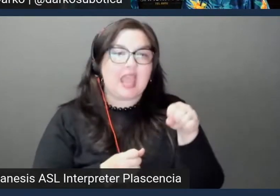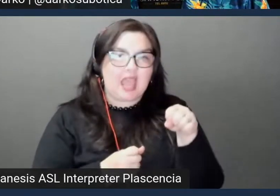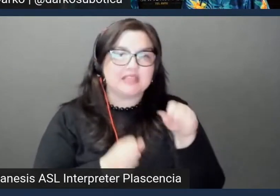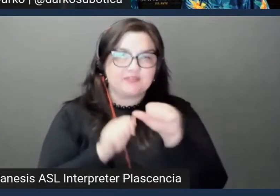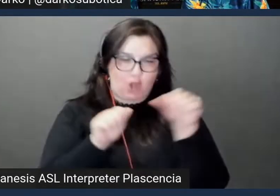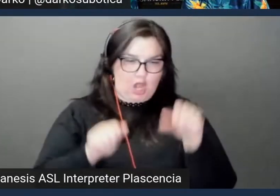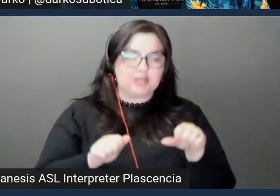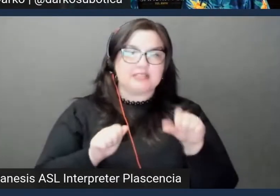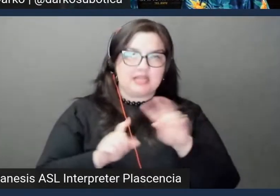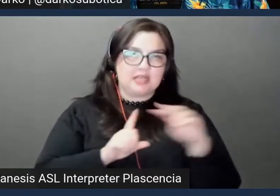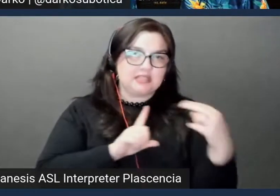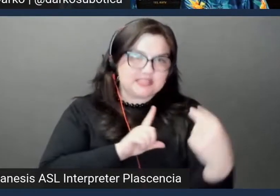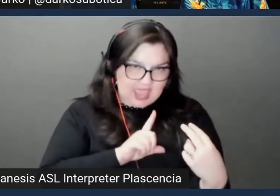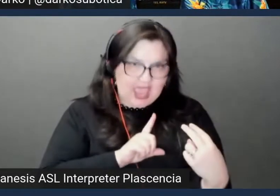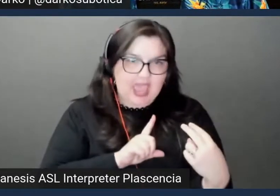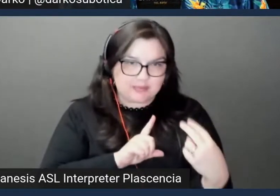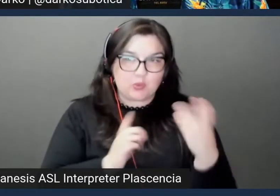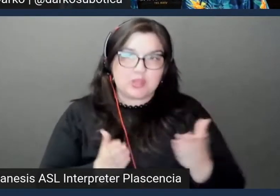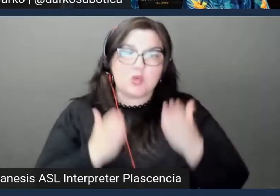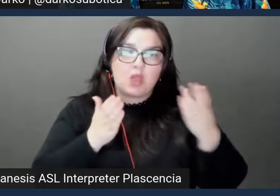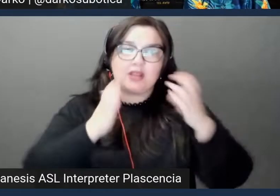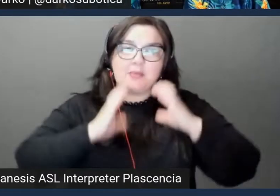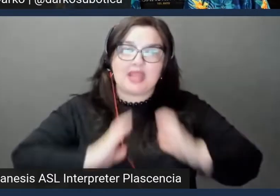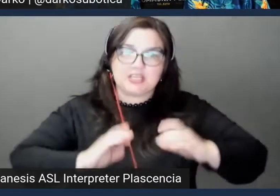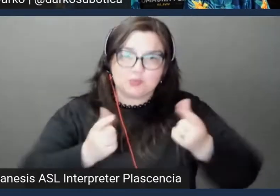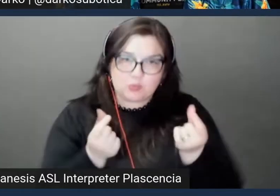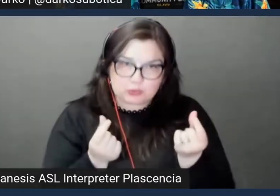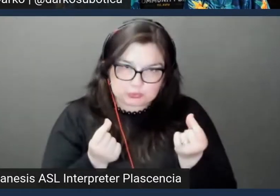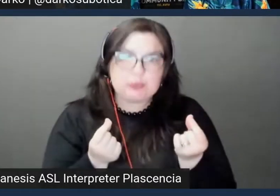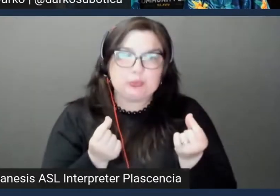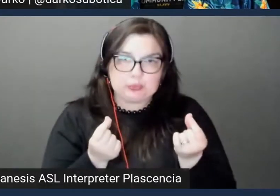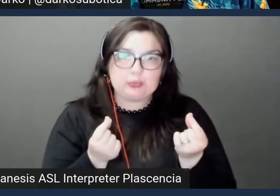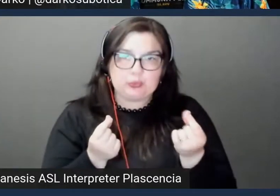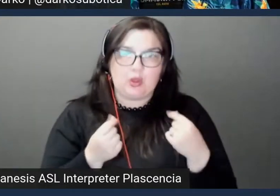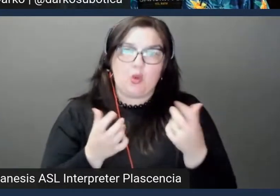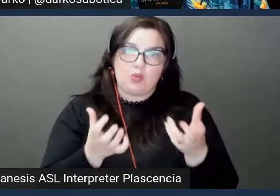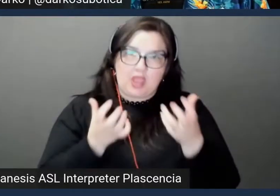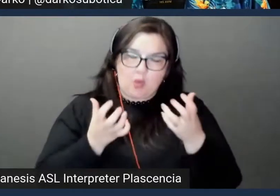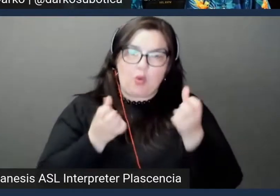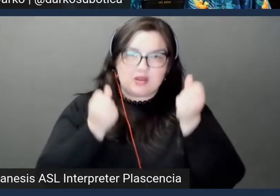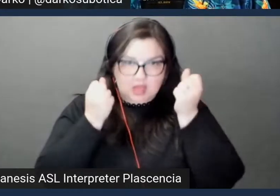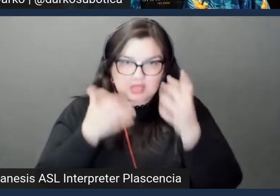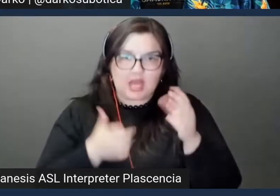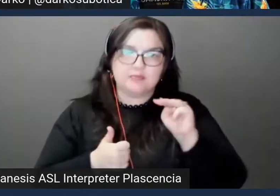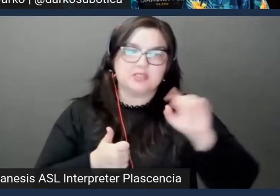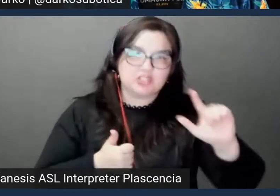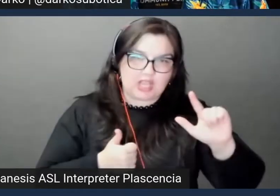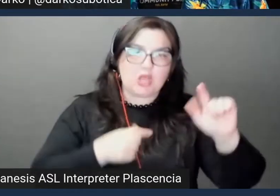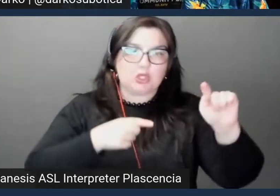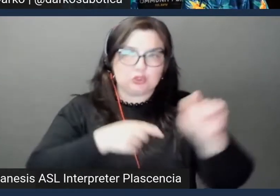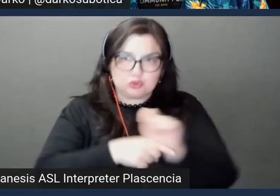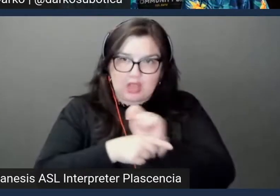what we recommend customers do is we want a lot of the machine learning training to happen wherever the customers prefer.